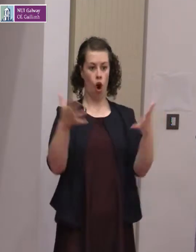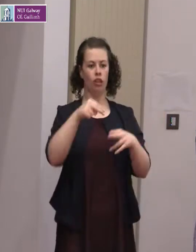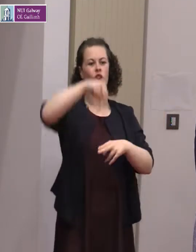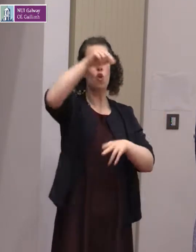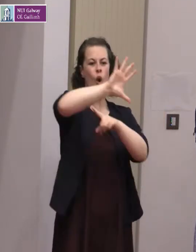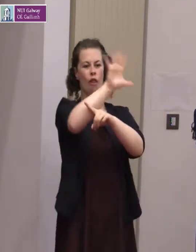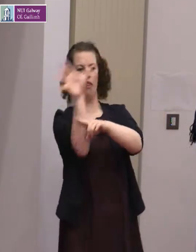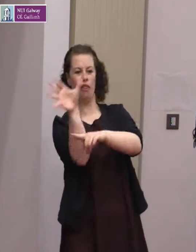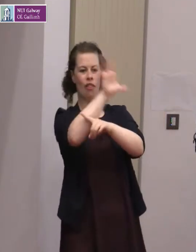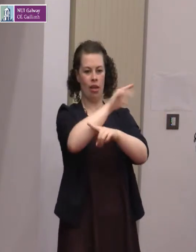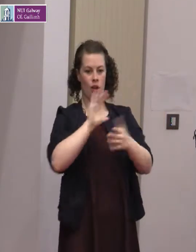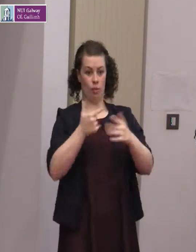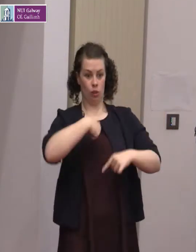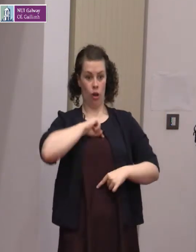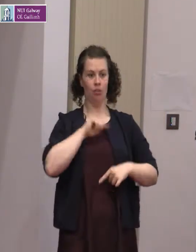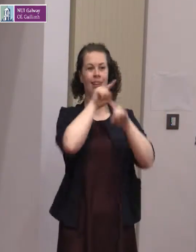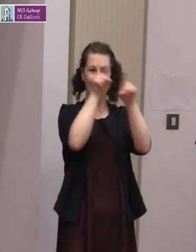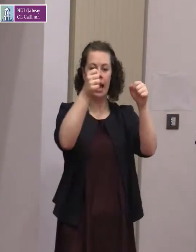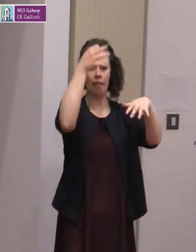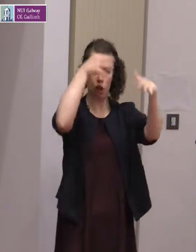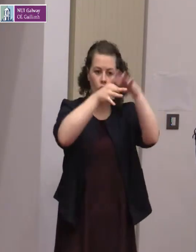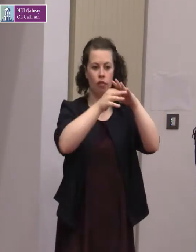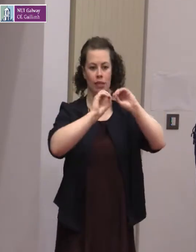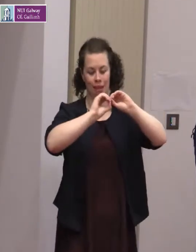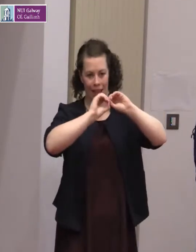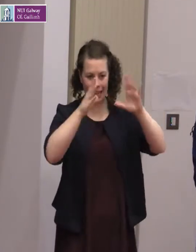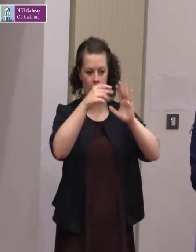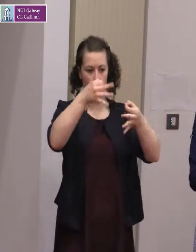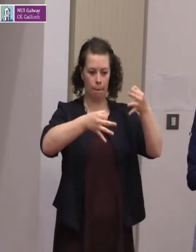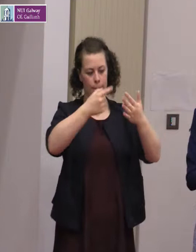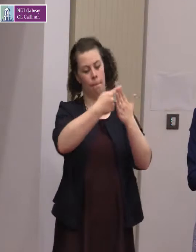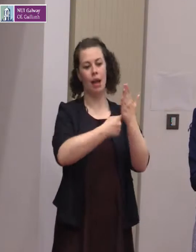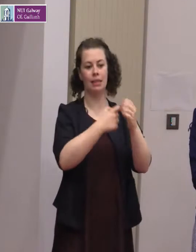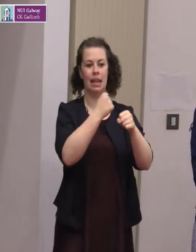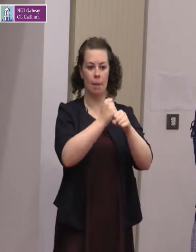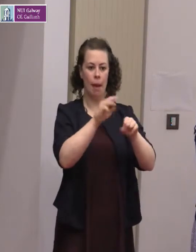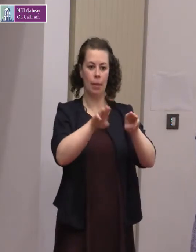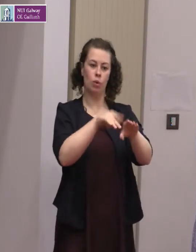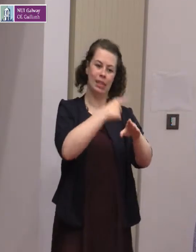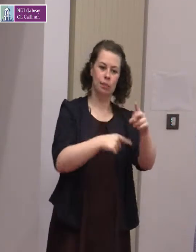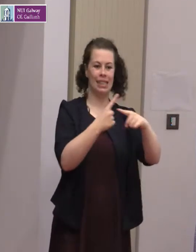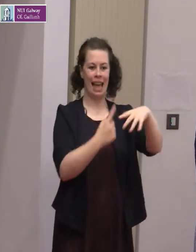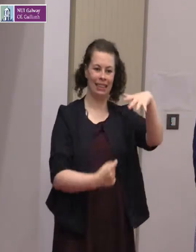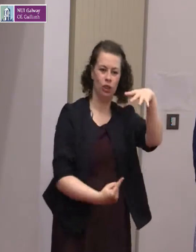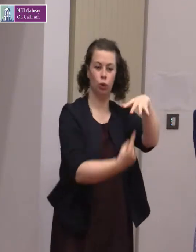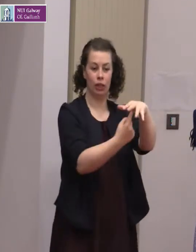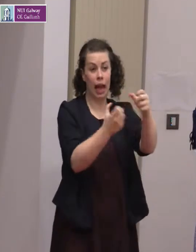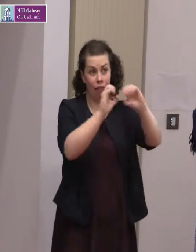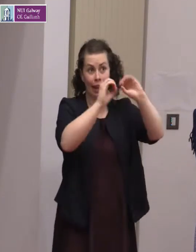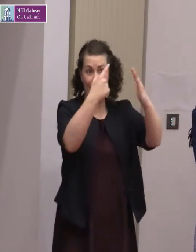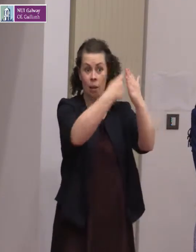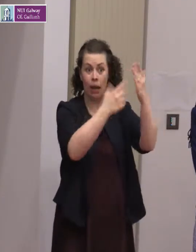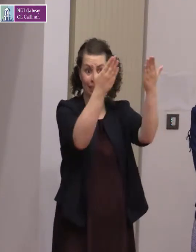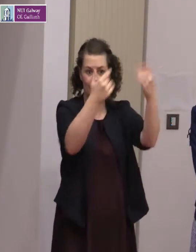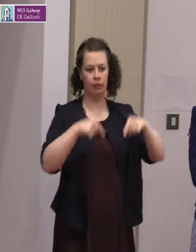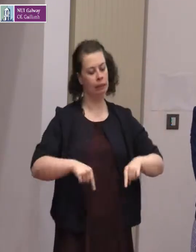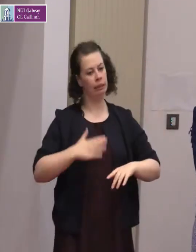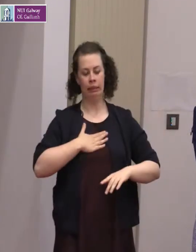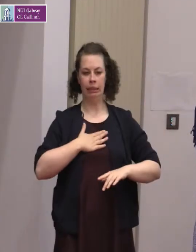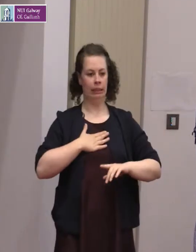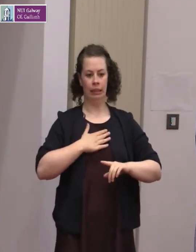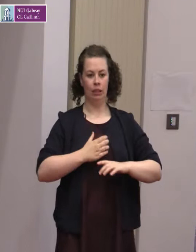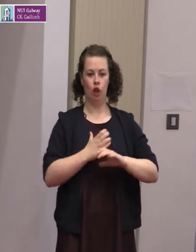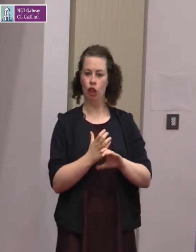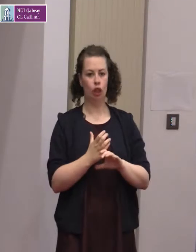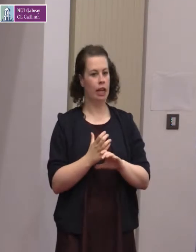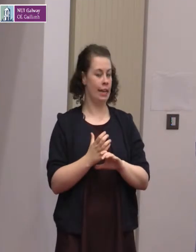was a clear state policy towards people with disabilities, the Kenya context has been people